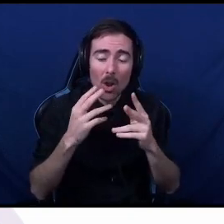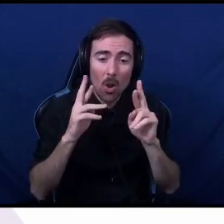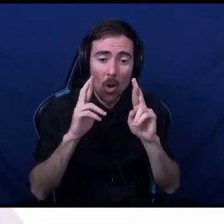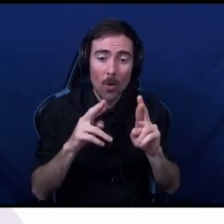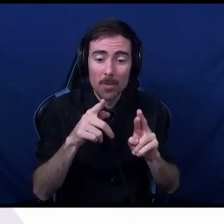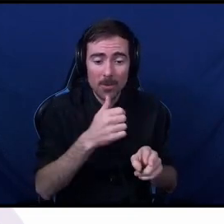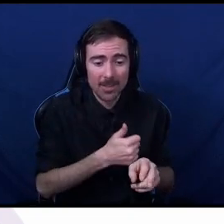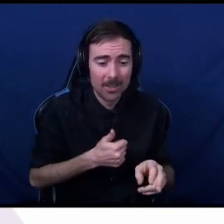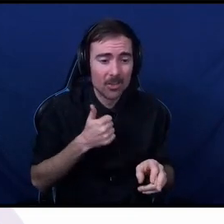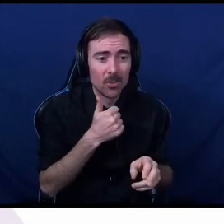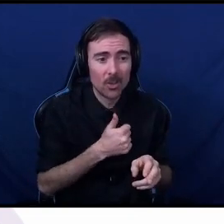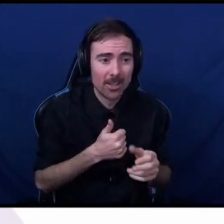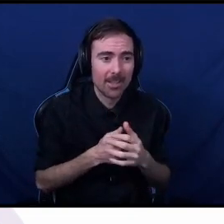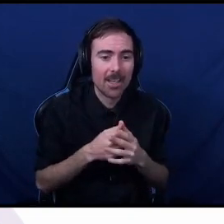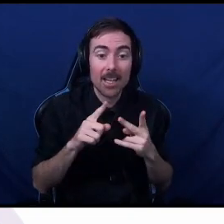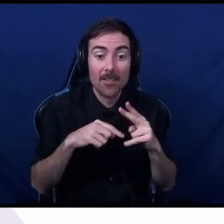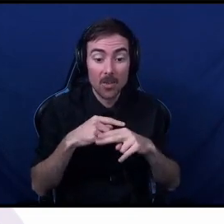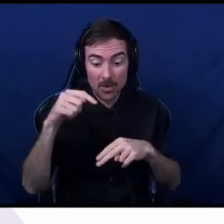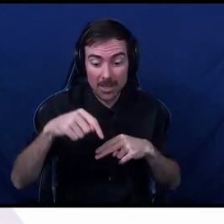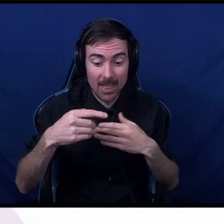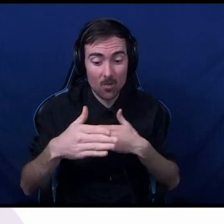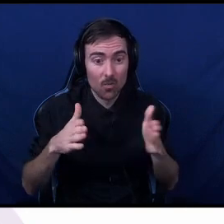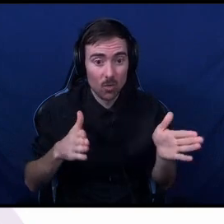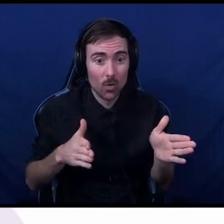For those of you in the room, we have the next half an hour to